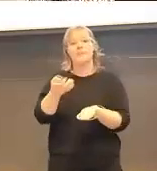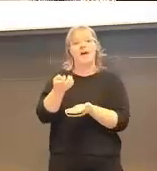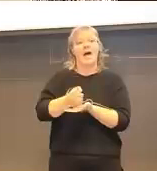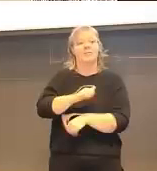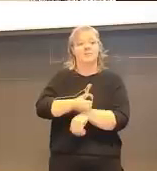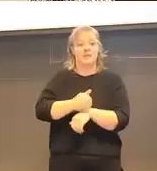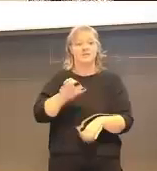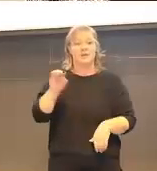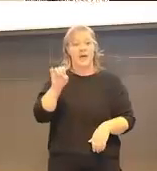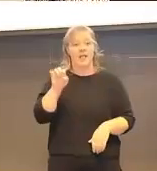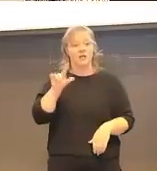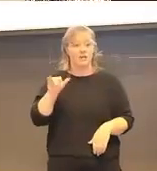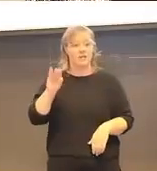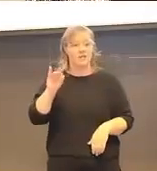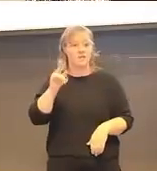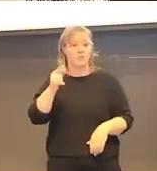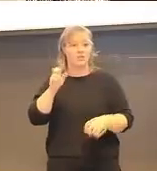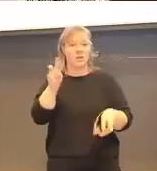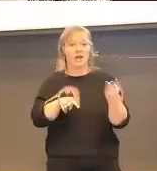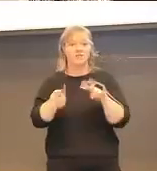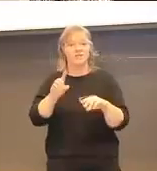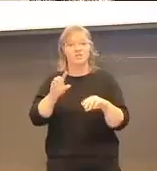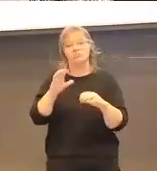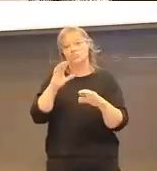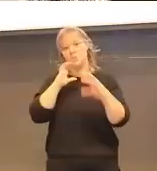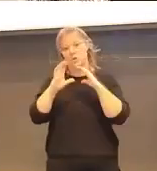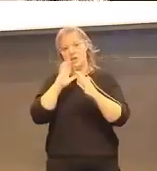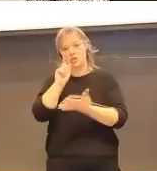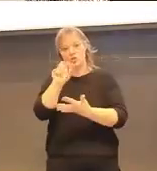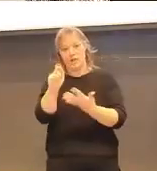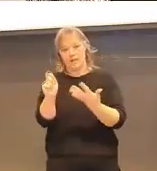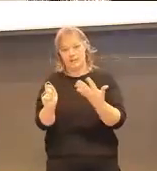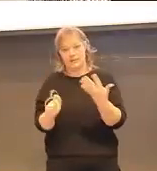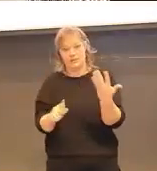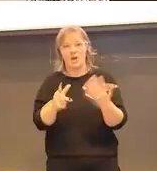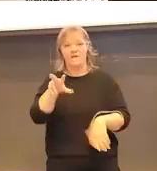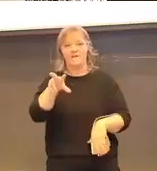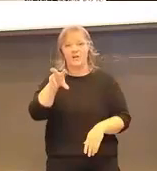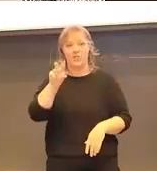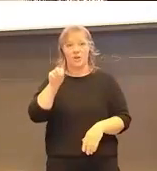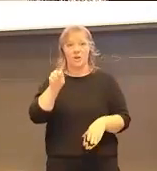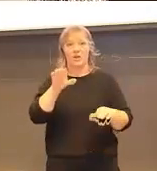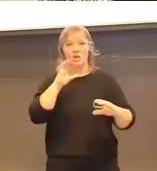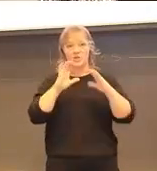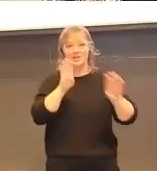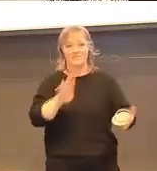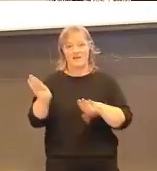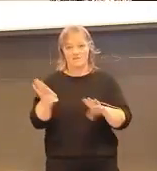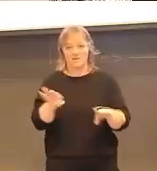centered observation communication checklist of 30 uh communication behaviors that correlate